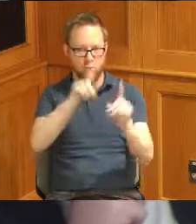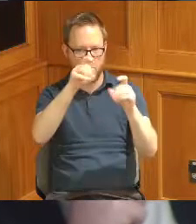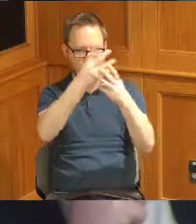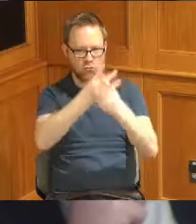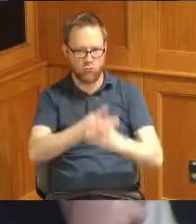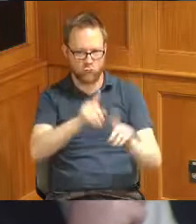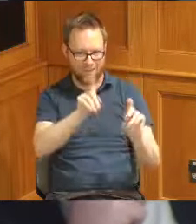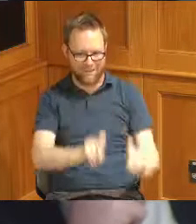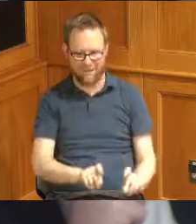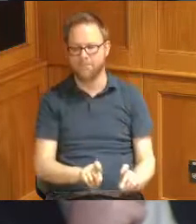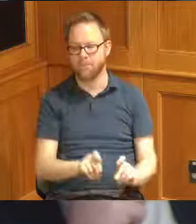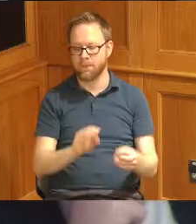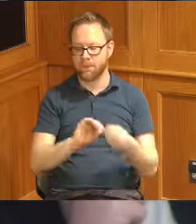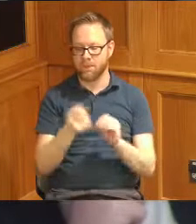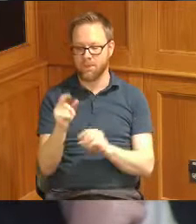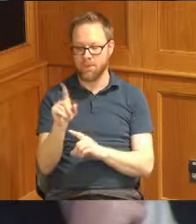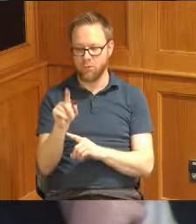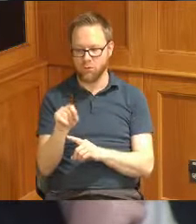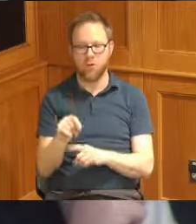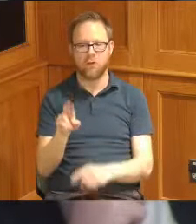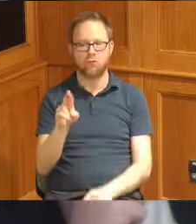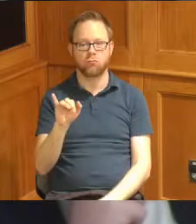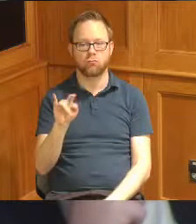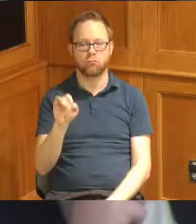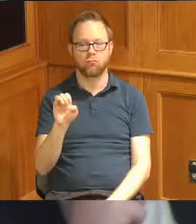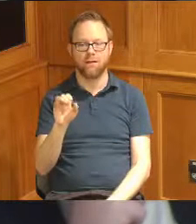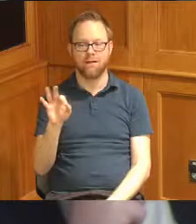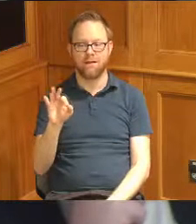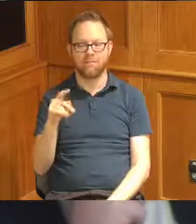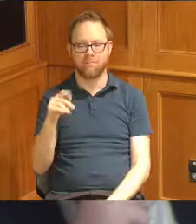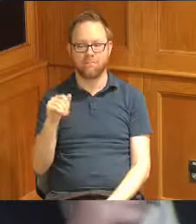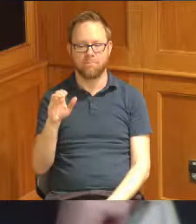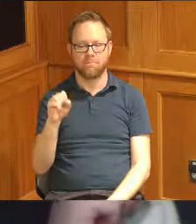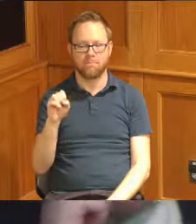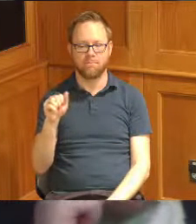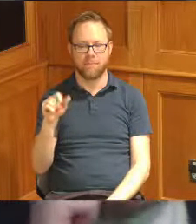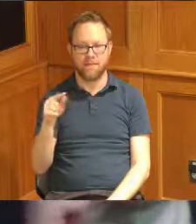item number 20 is an agreement with right of passage atcs for residential treatment